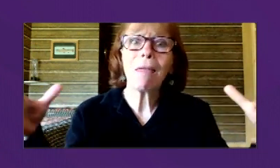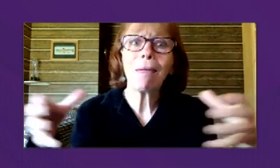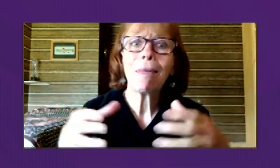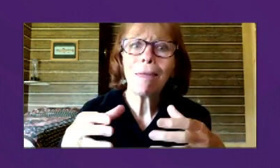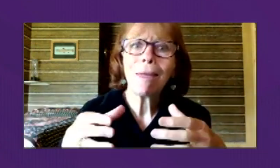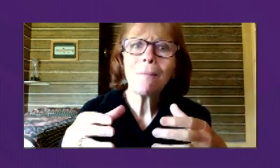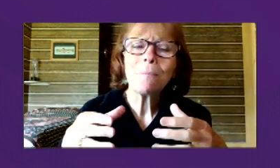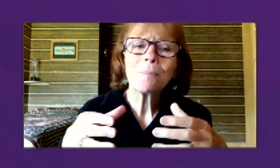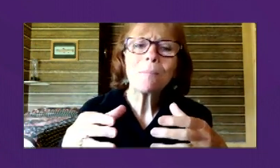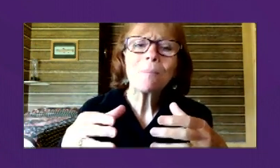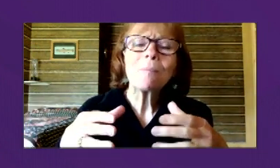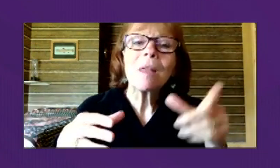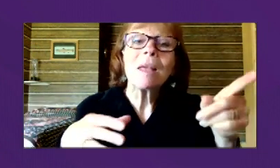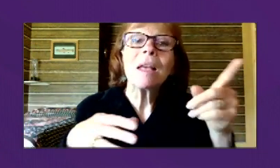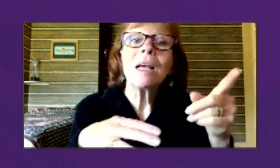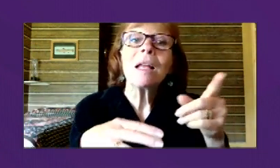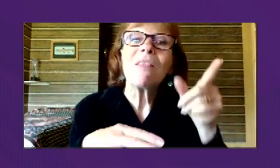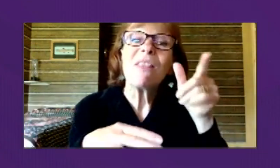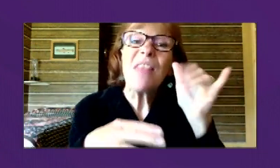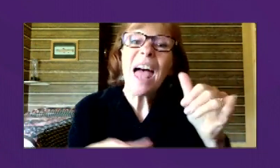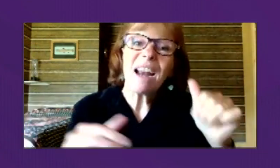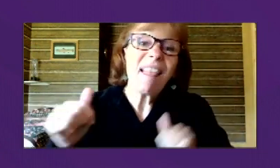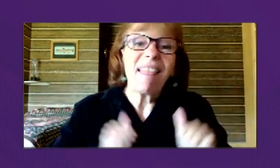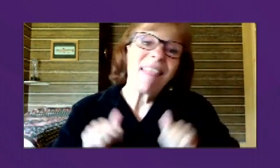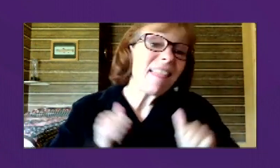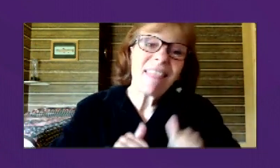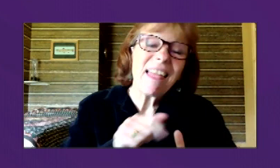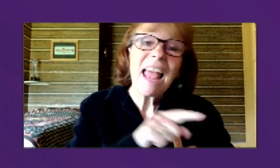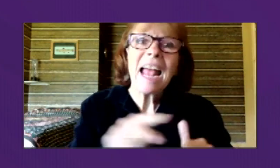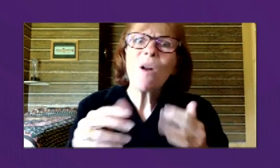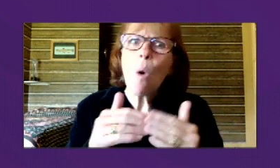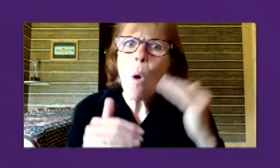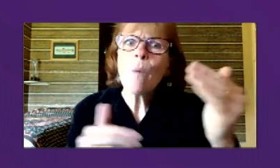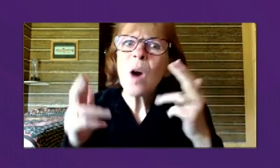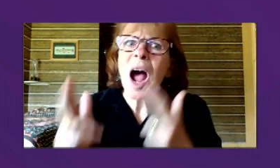the overhunting of bison left many nations dependent on the United States government.